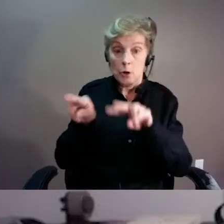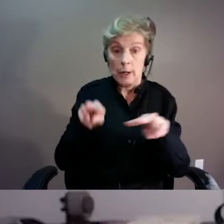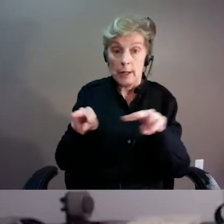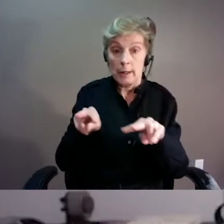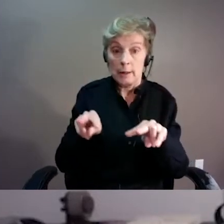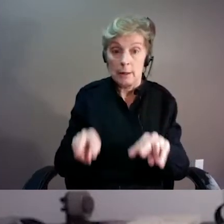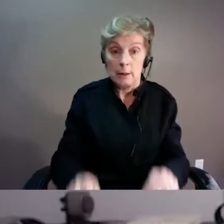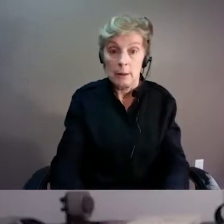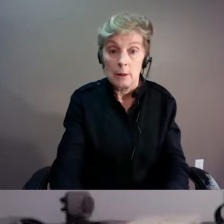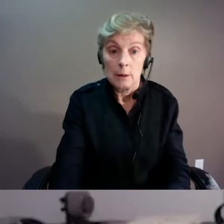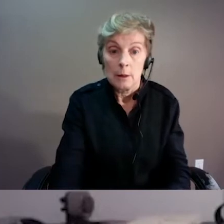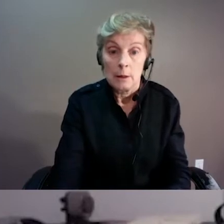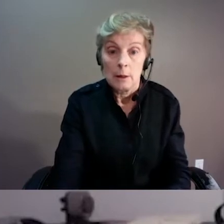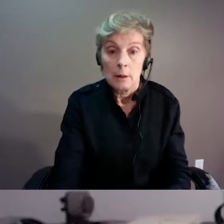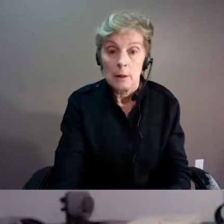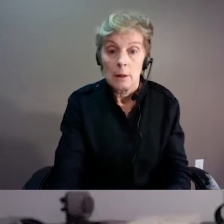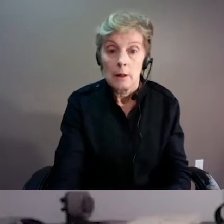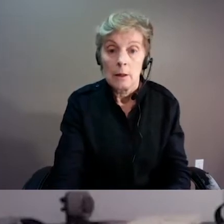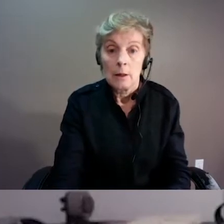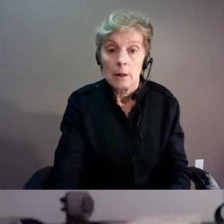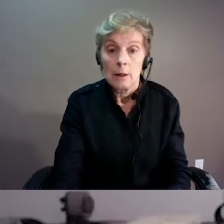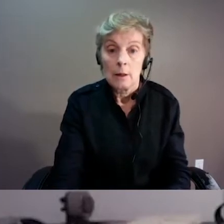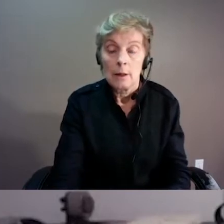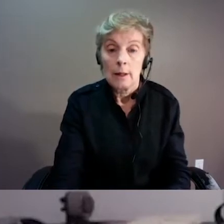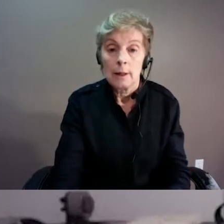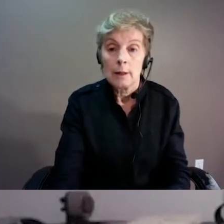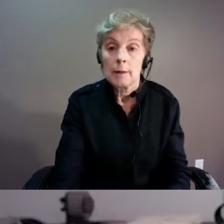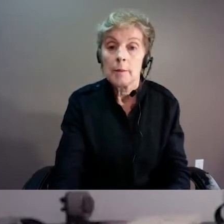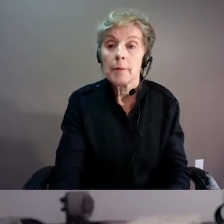and it sets up a new mechanism in the UN system for country to domestically